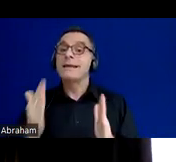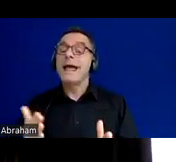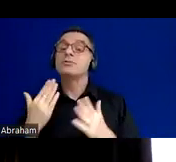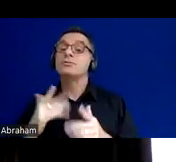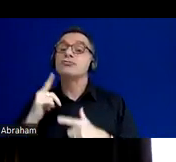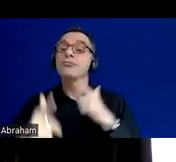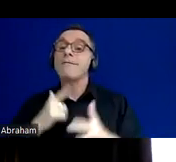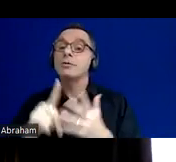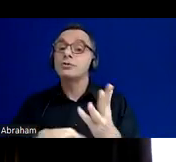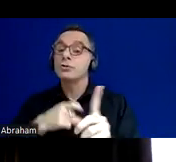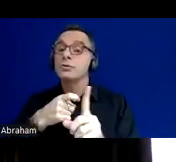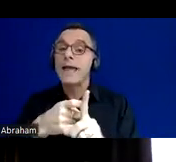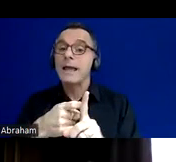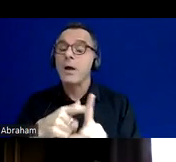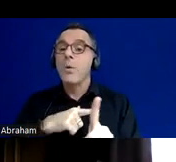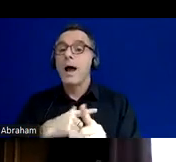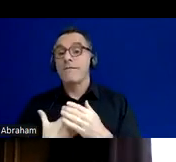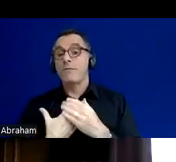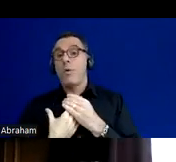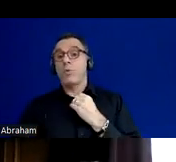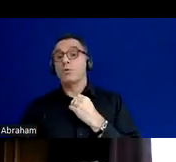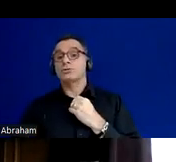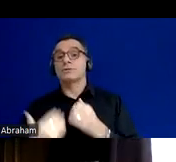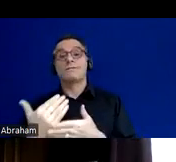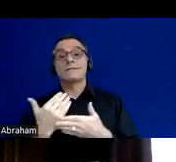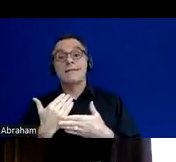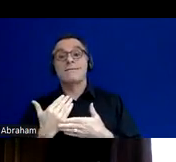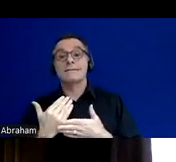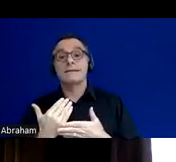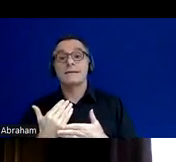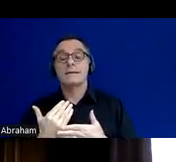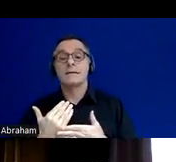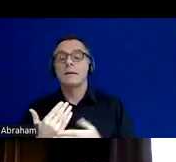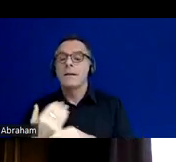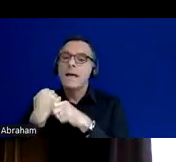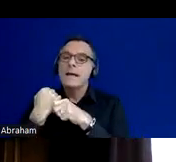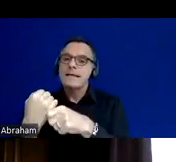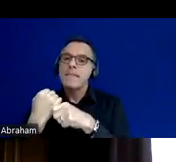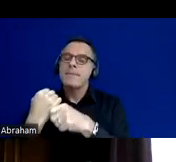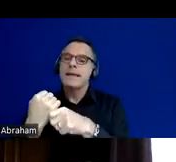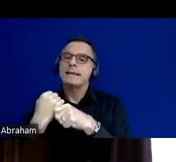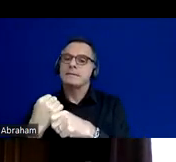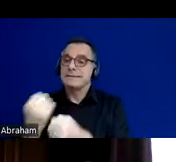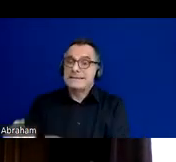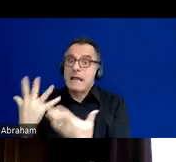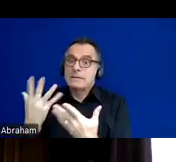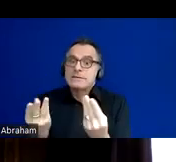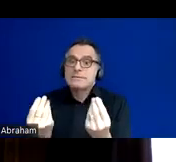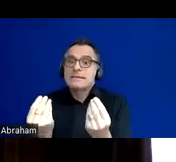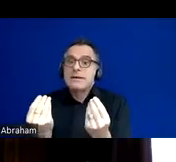to have an abortion safely, and campaigners were actually sending us material from across Ireland,